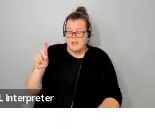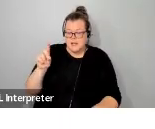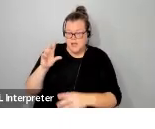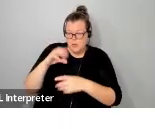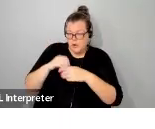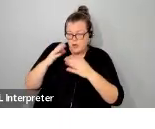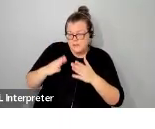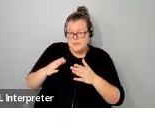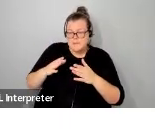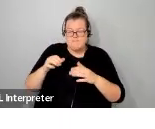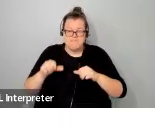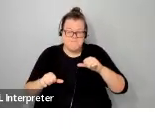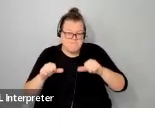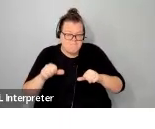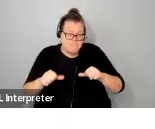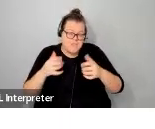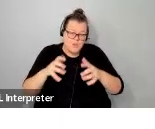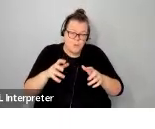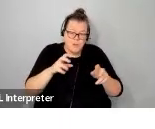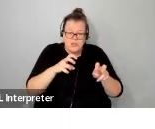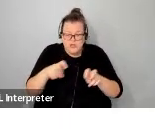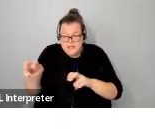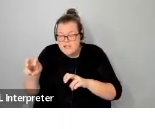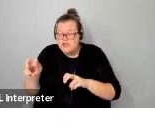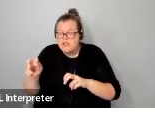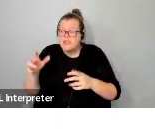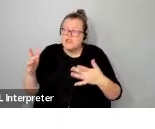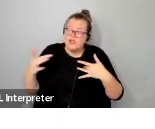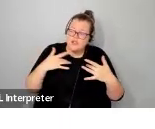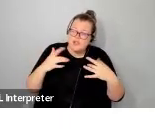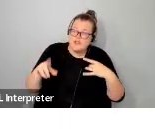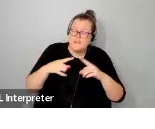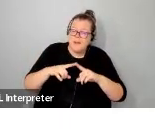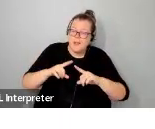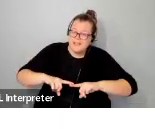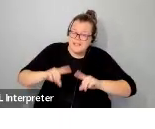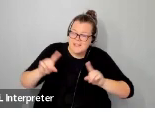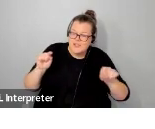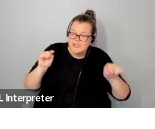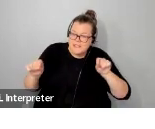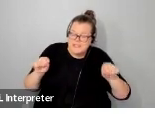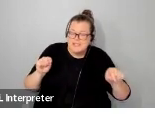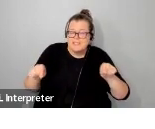may be concerned about, you know, kind of the differences in services or if all their needs will be met.